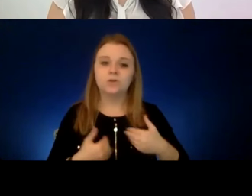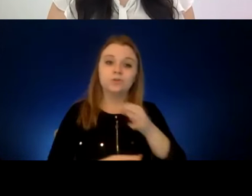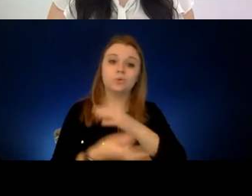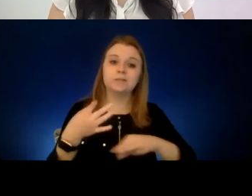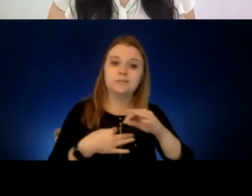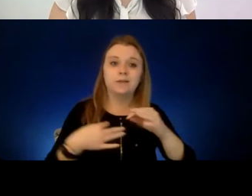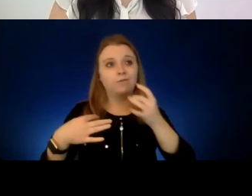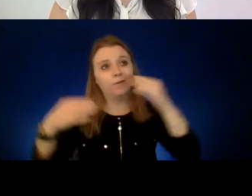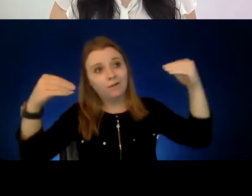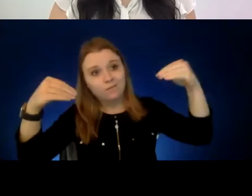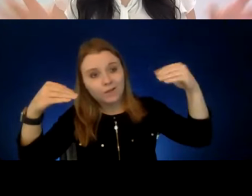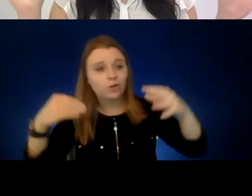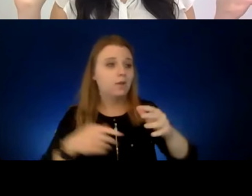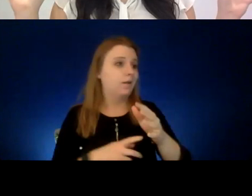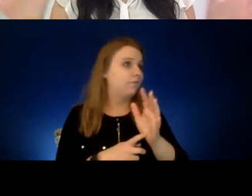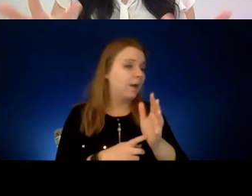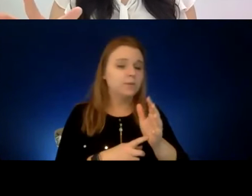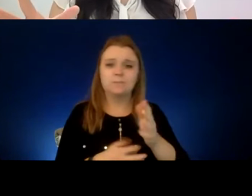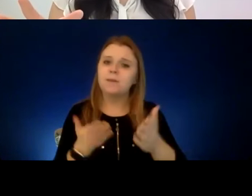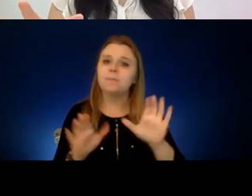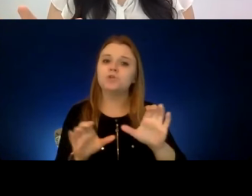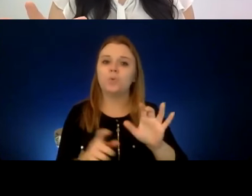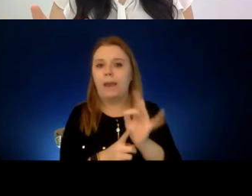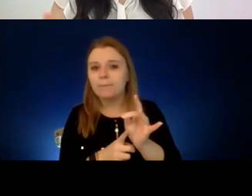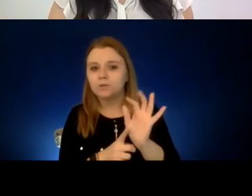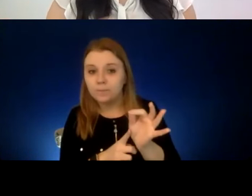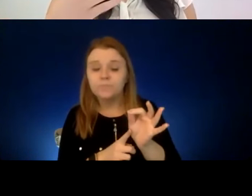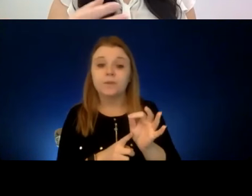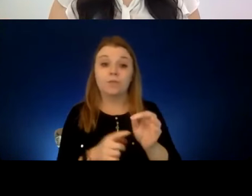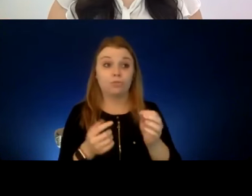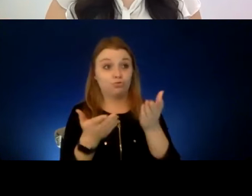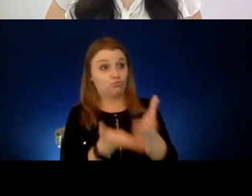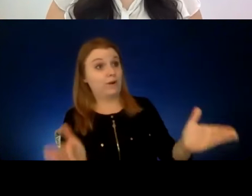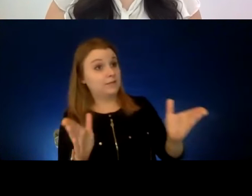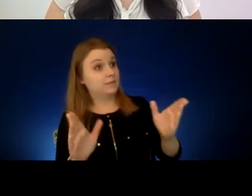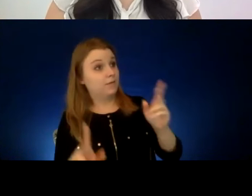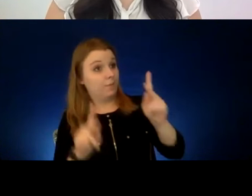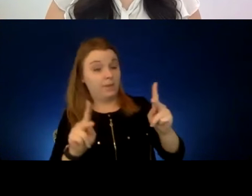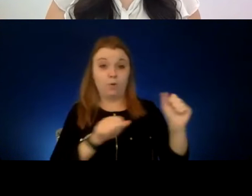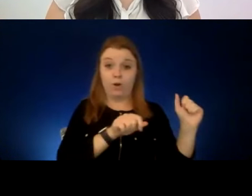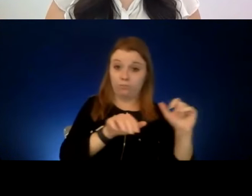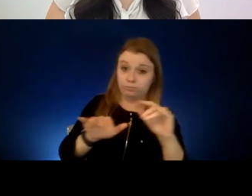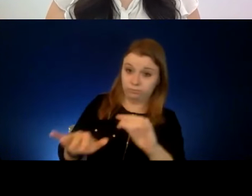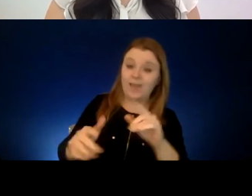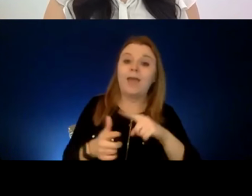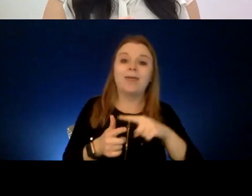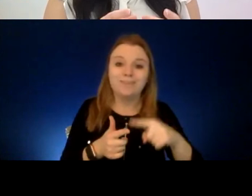you might wanna do eight or nine minutes. Let the rest of your patrons take a seat, and then invite this group of people to sit down.